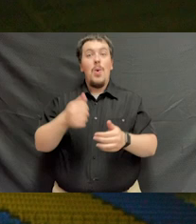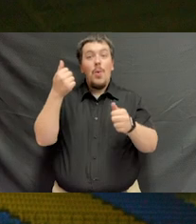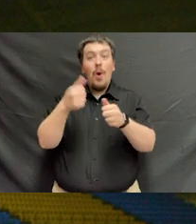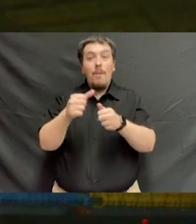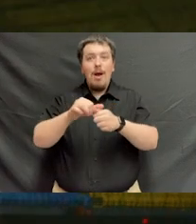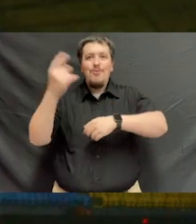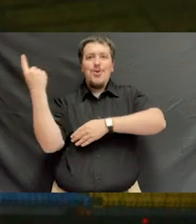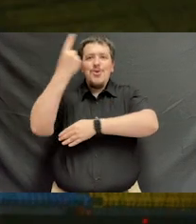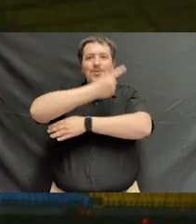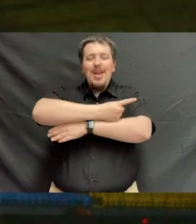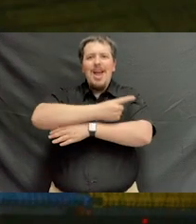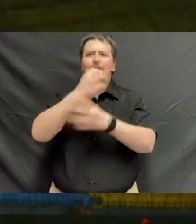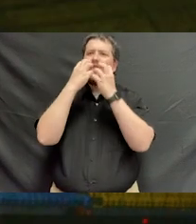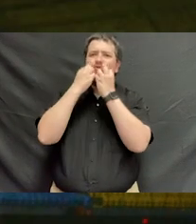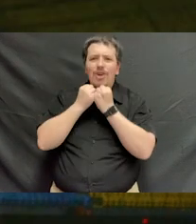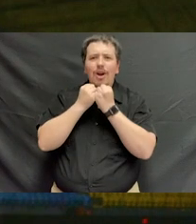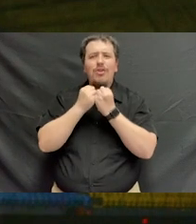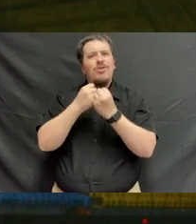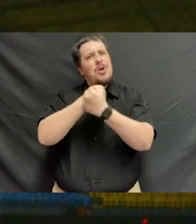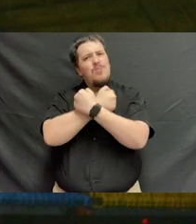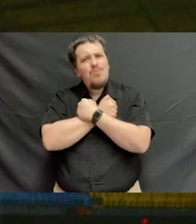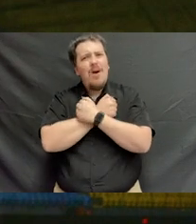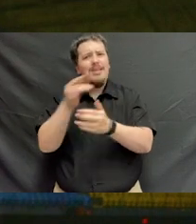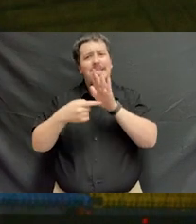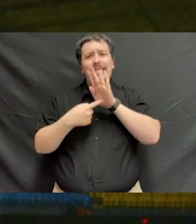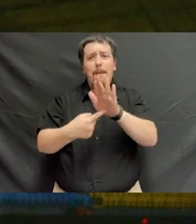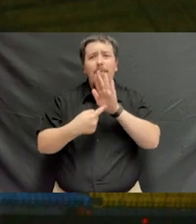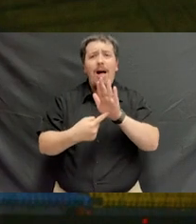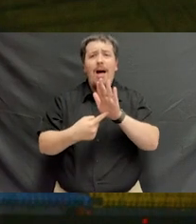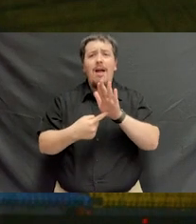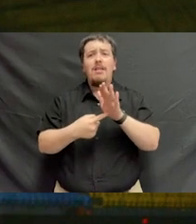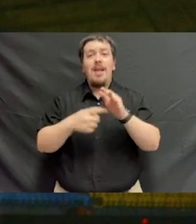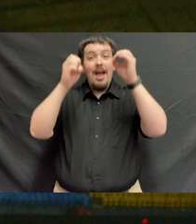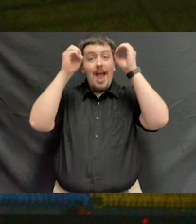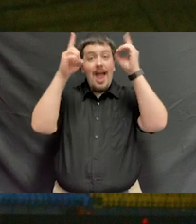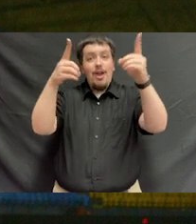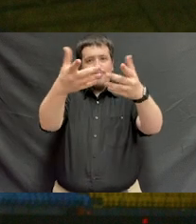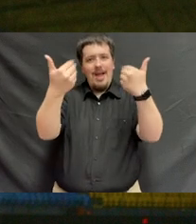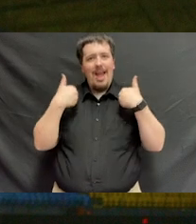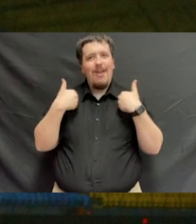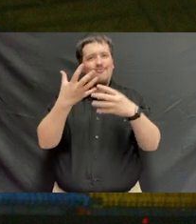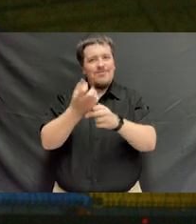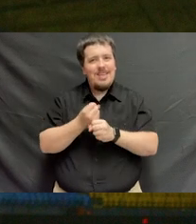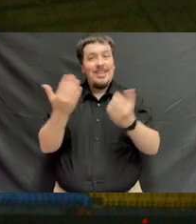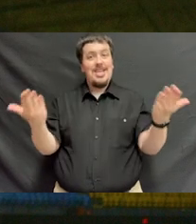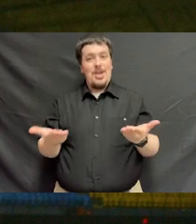Remember this day, cherish it, embrace what it symbolizes. The education you have received here